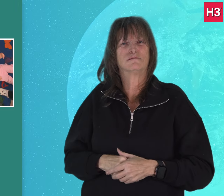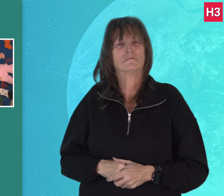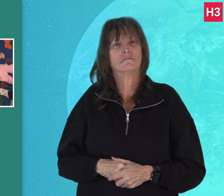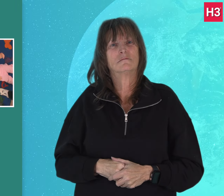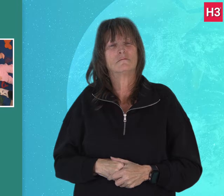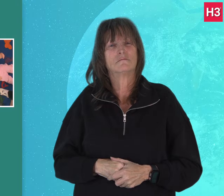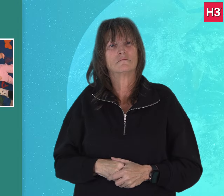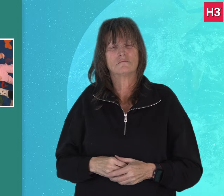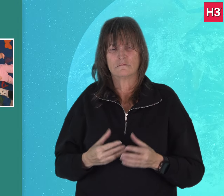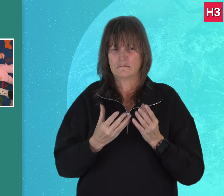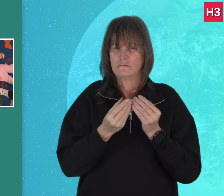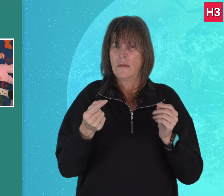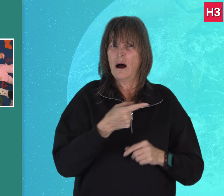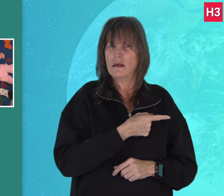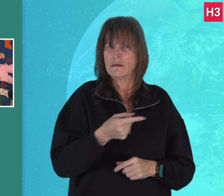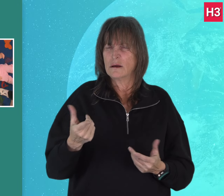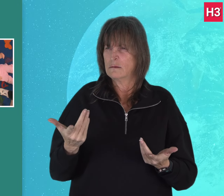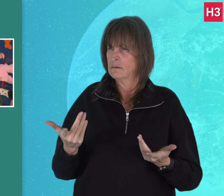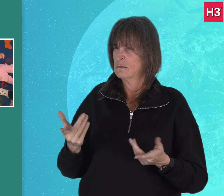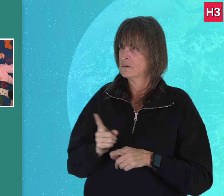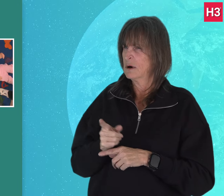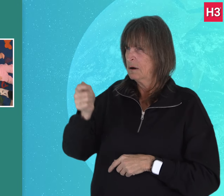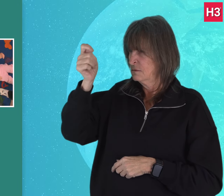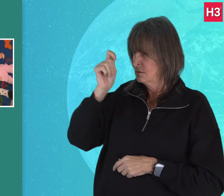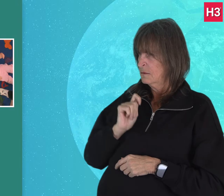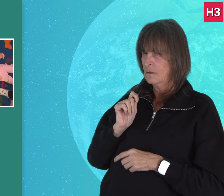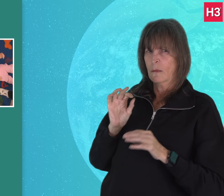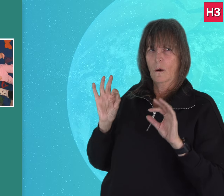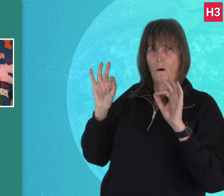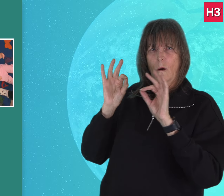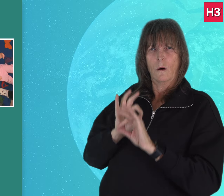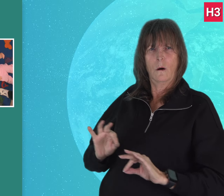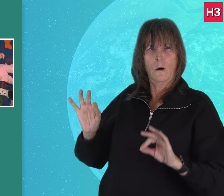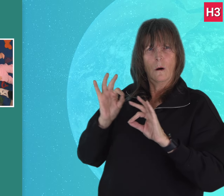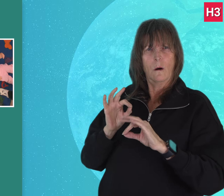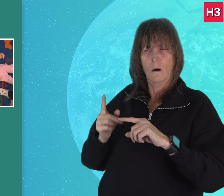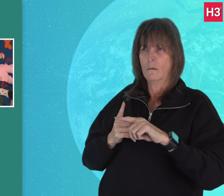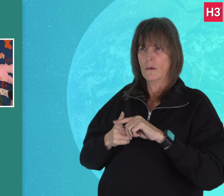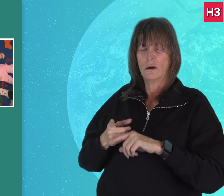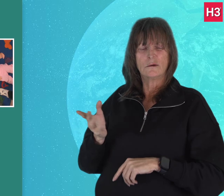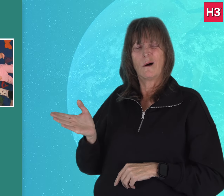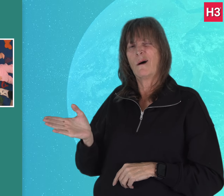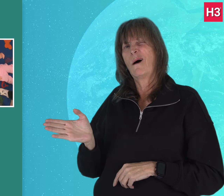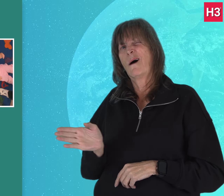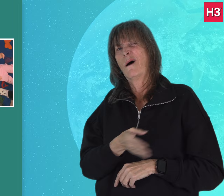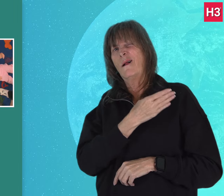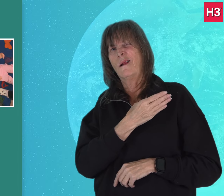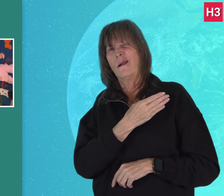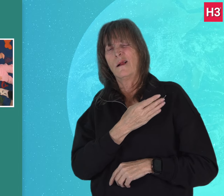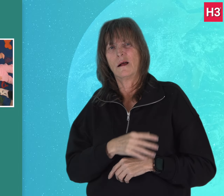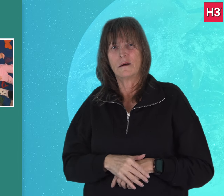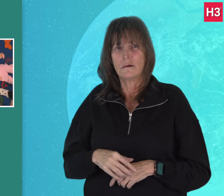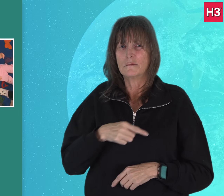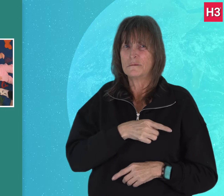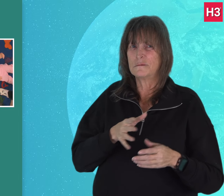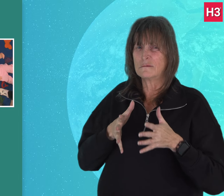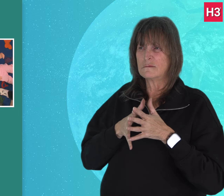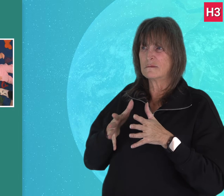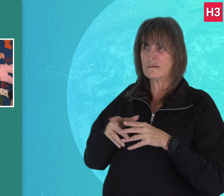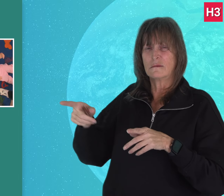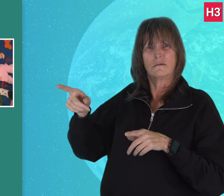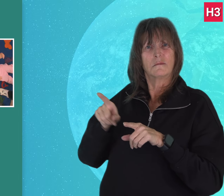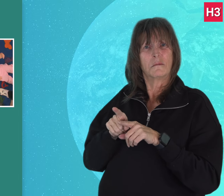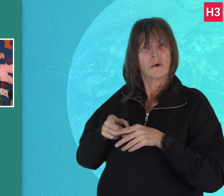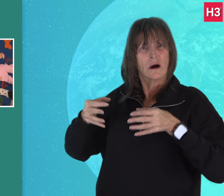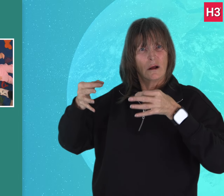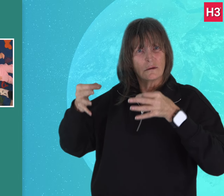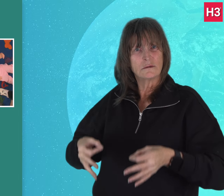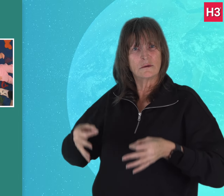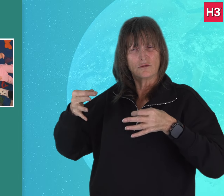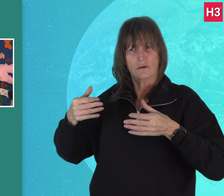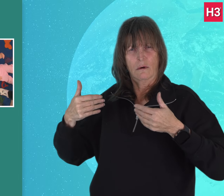before ending it. Many feel disrespected and ignored, and say